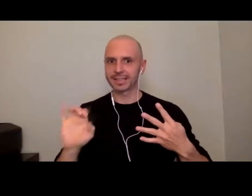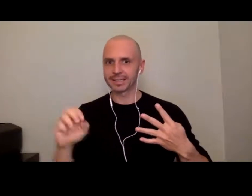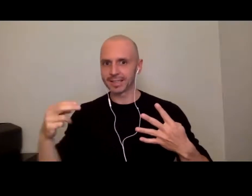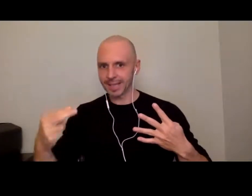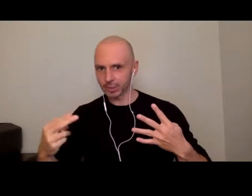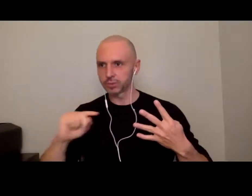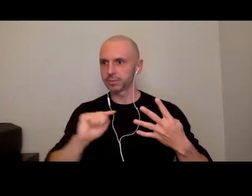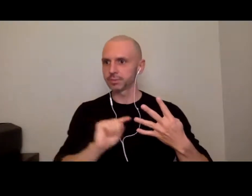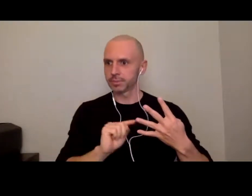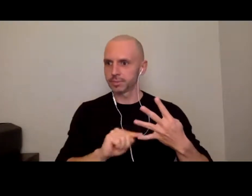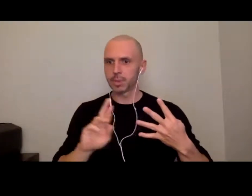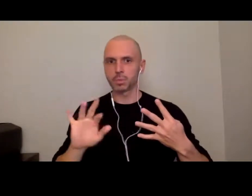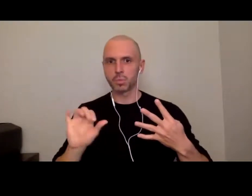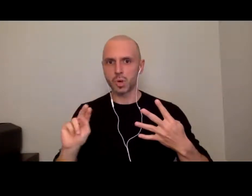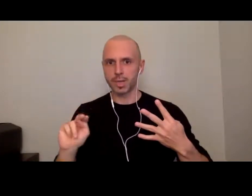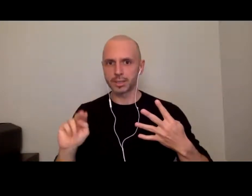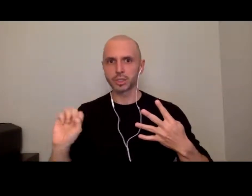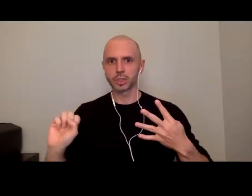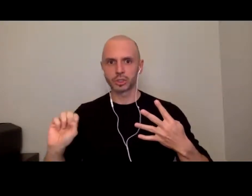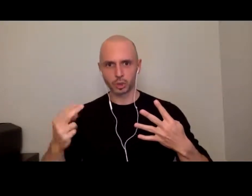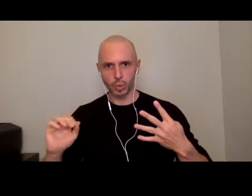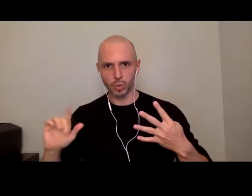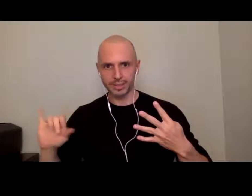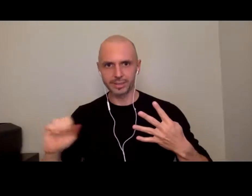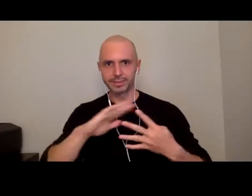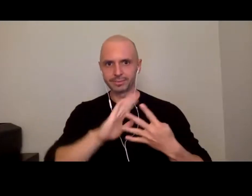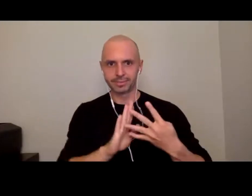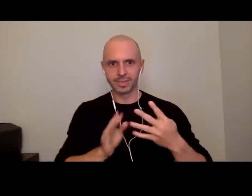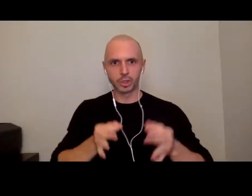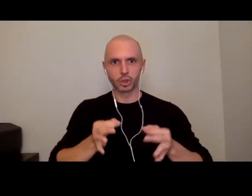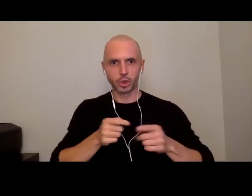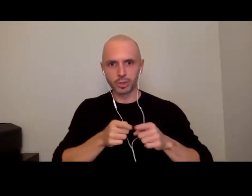onto our youtube channel in the near future for those who aren't able to attend tonight